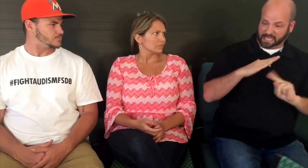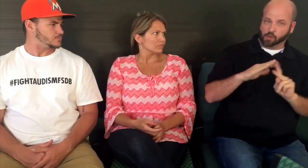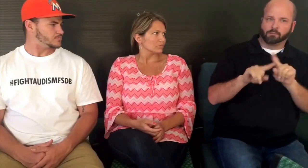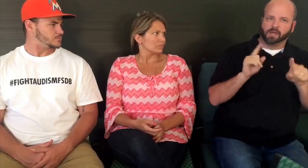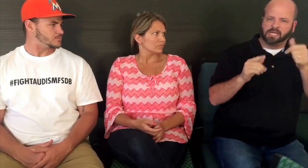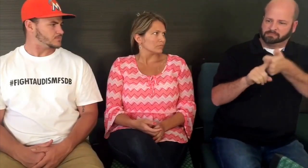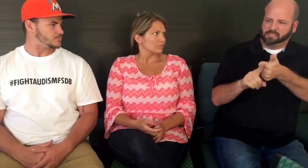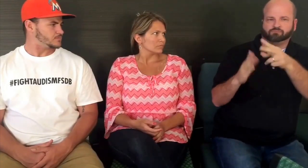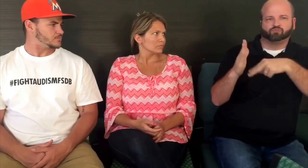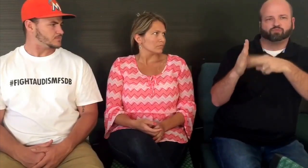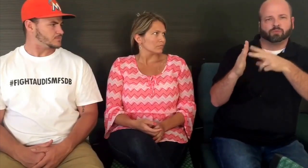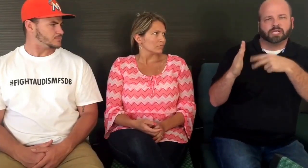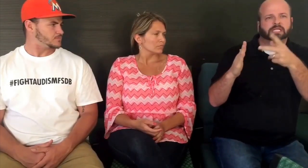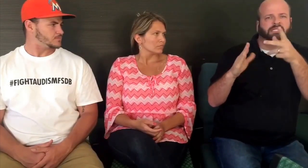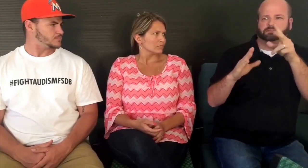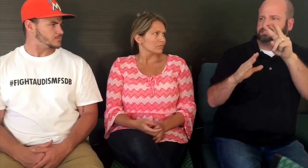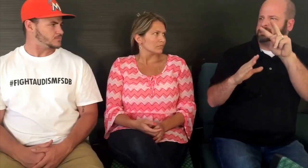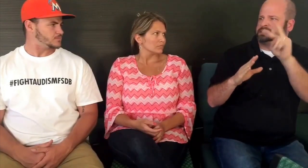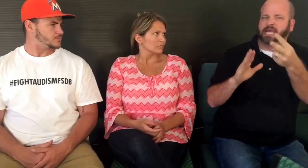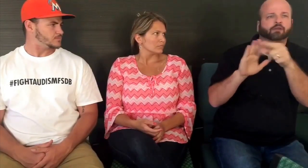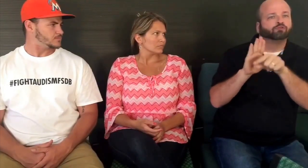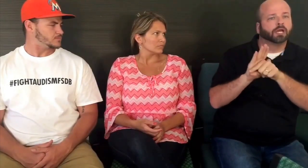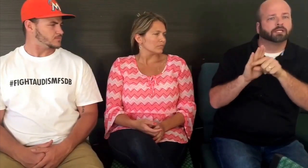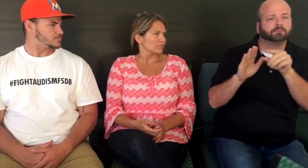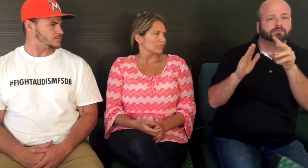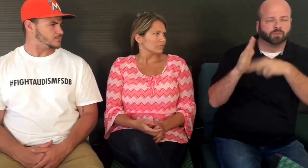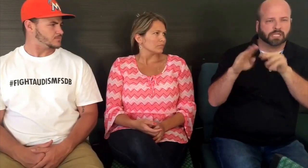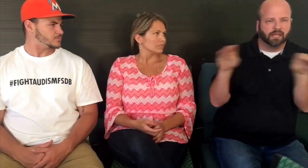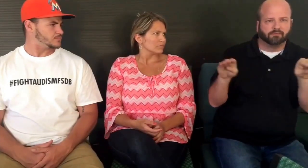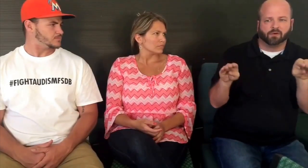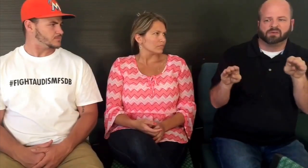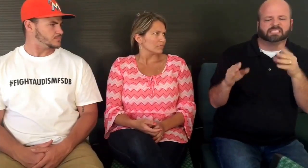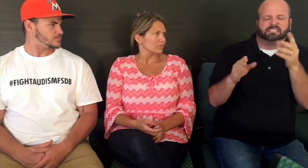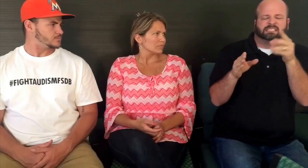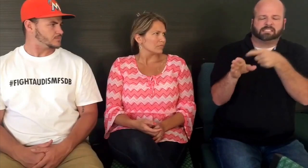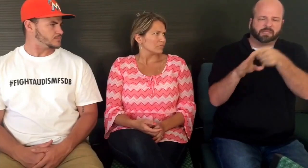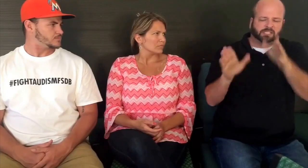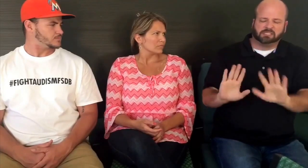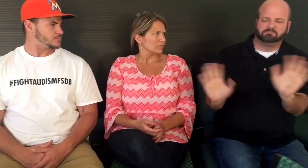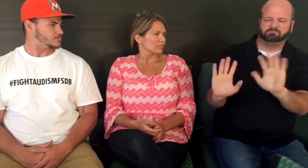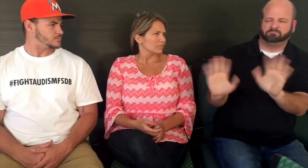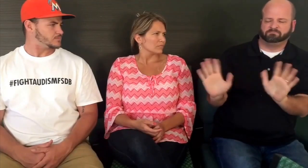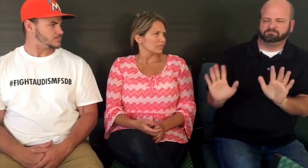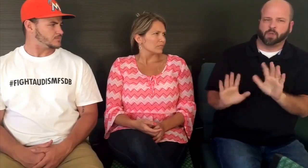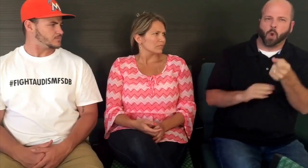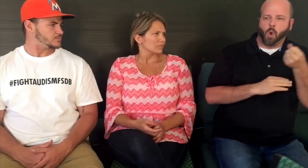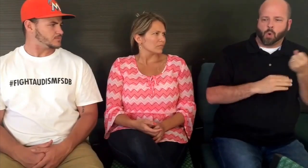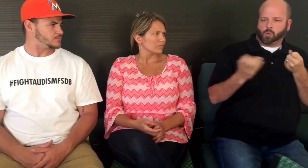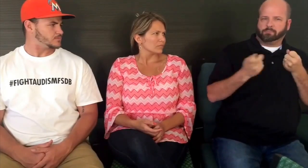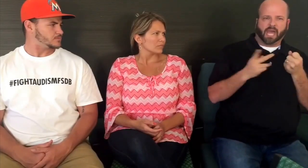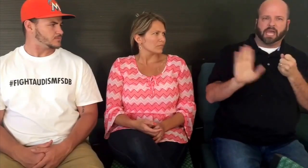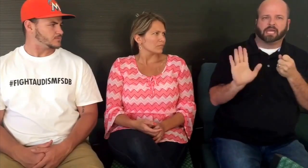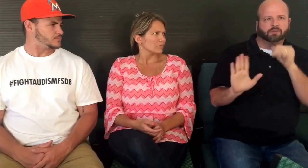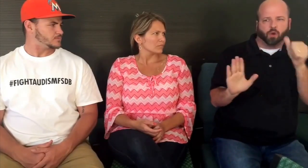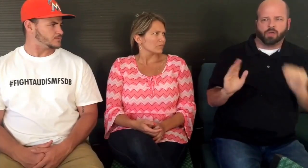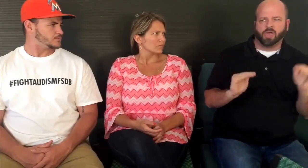The child is in kindergarten but can read at the second grade level. The specialist discouraged this and wanted to hold the child back, saying if he advanced too much,